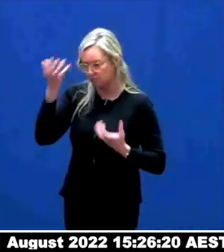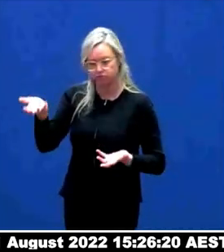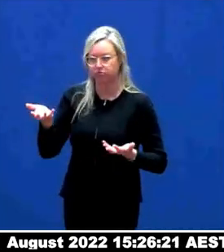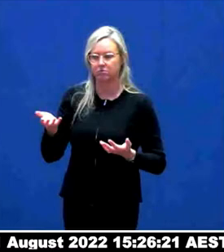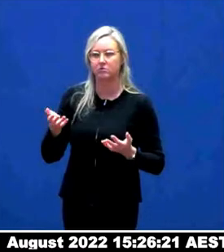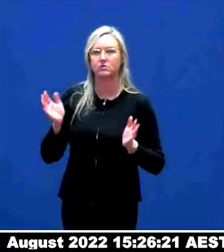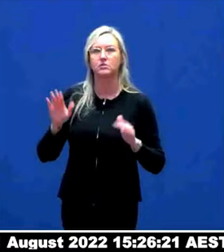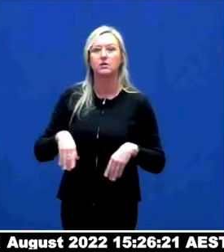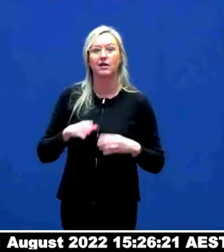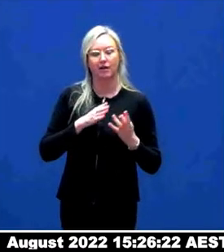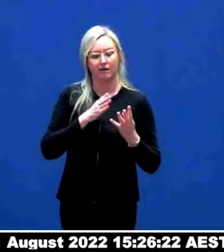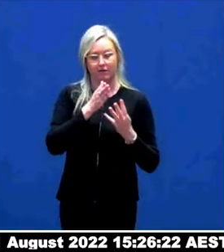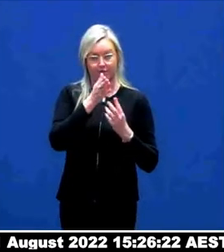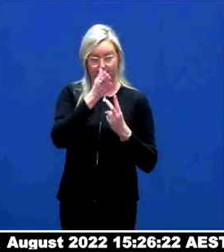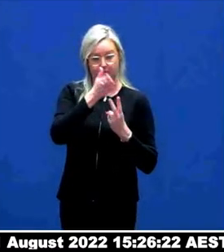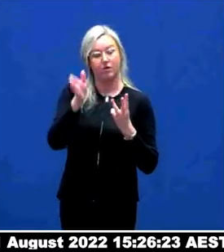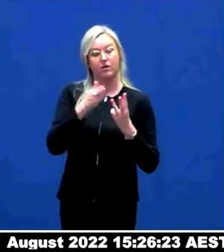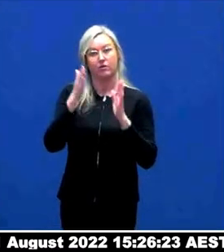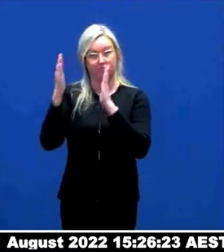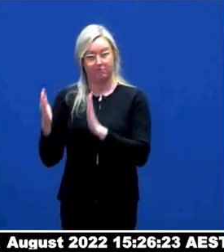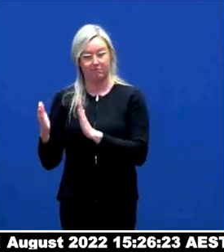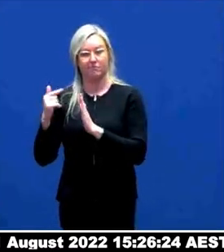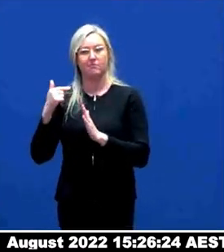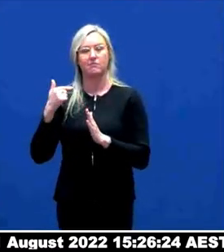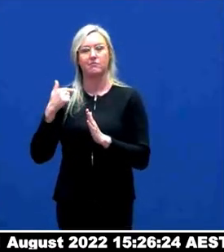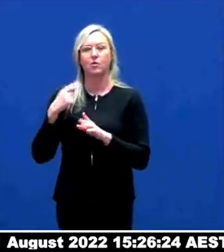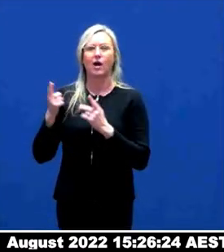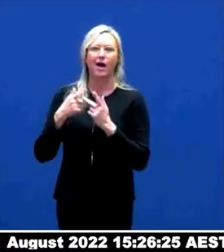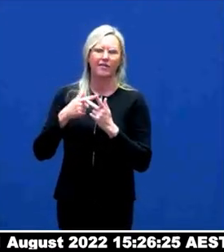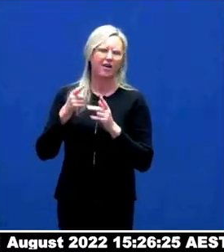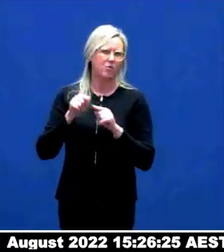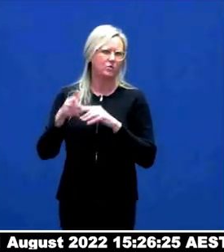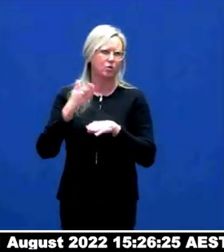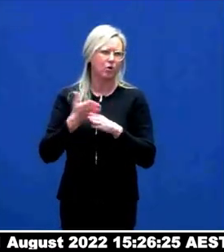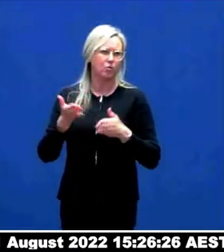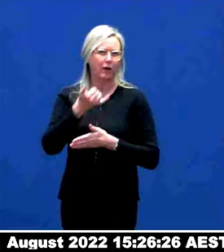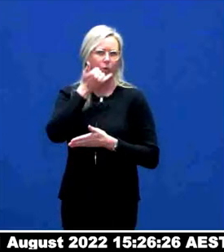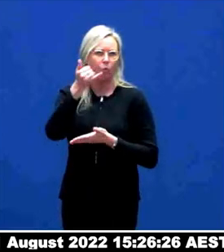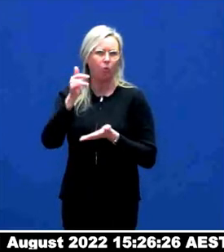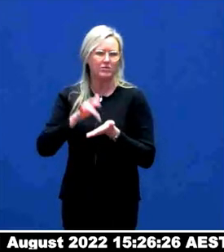level. The last - that's another third. The last third has been call centres, basically charity, fundraising stuff.